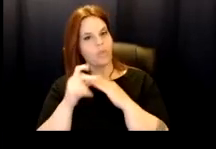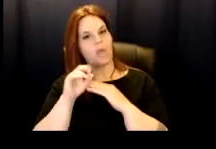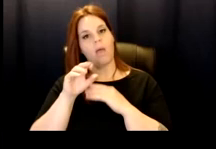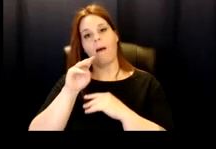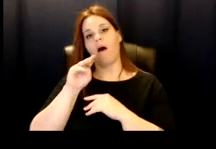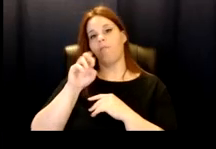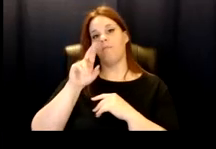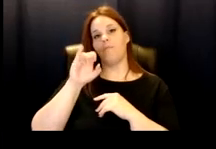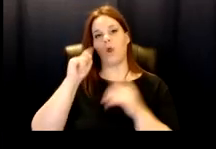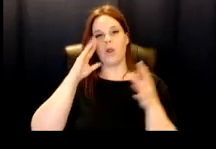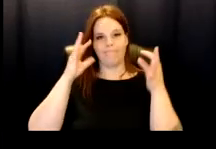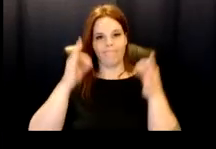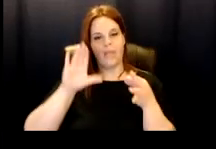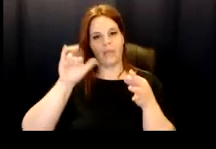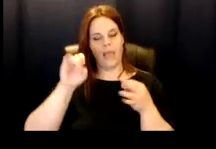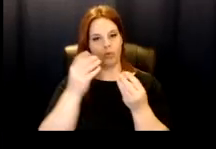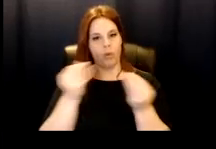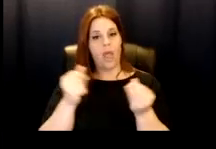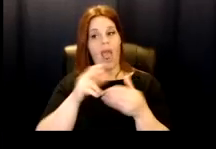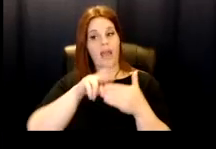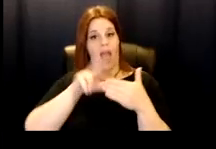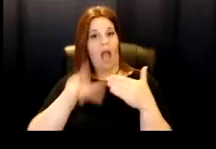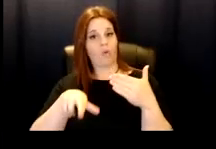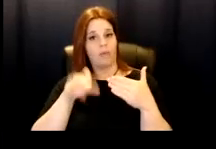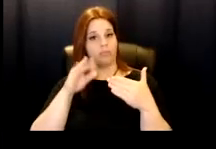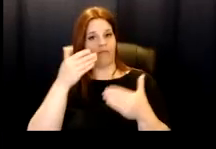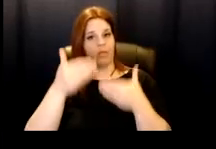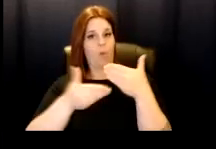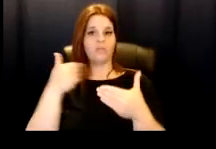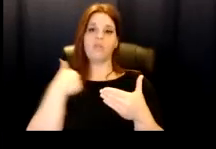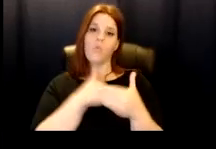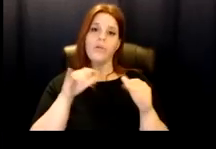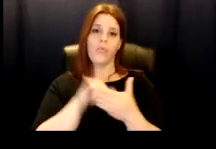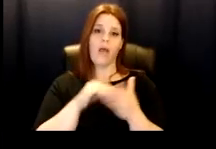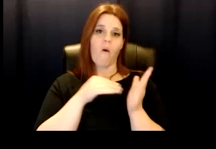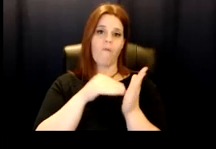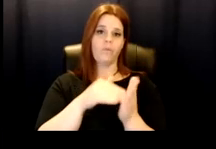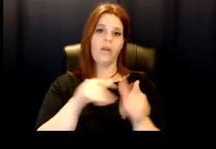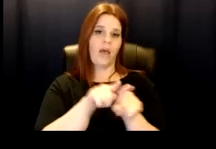and of outcomes of the process. And we do this quite often as well. We also look at